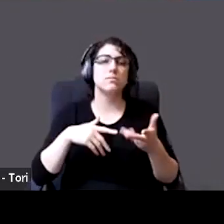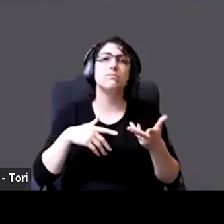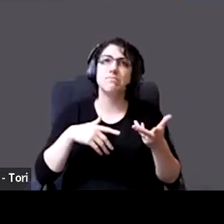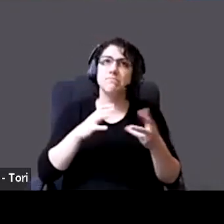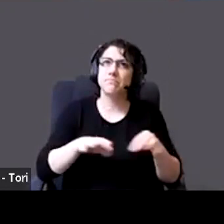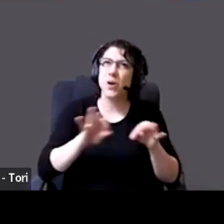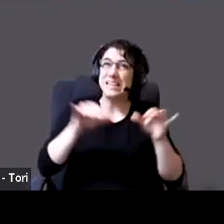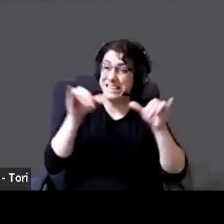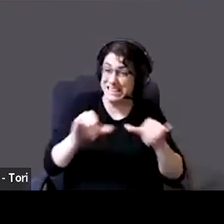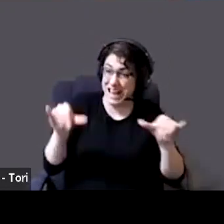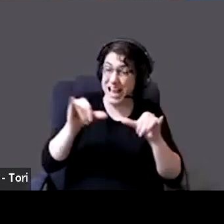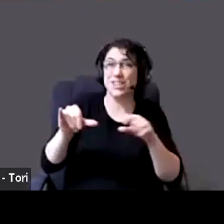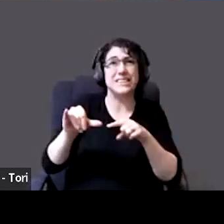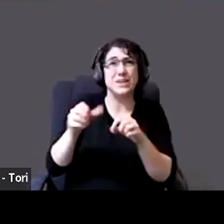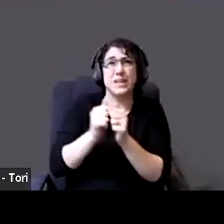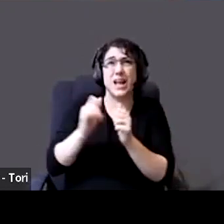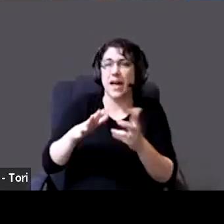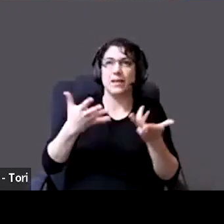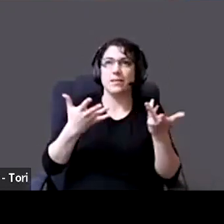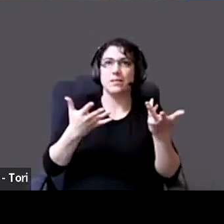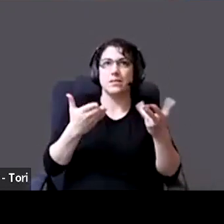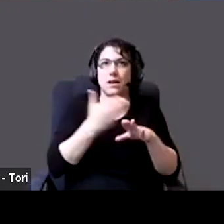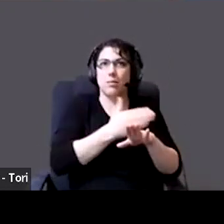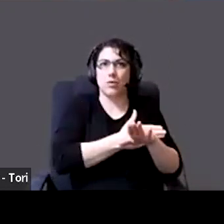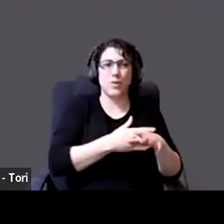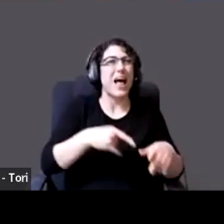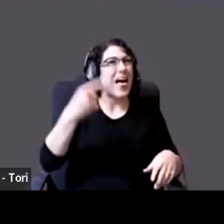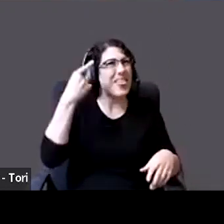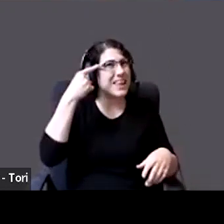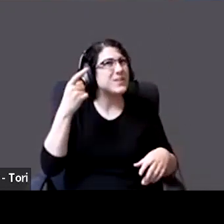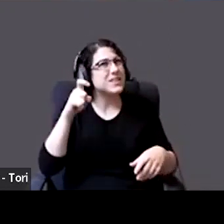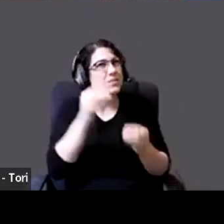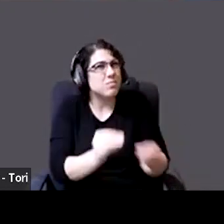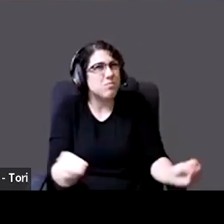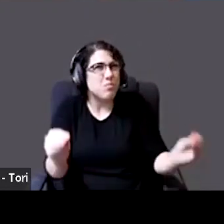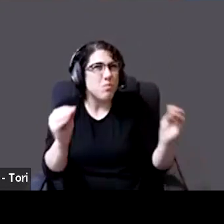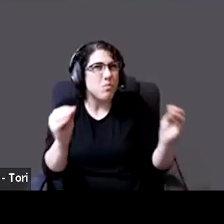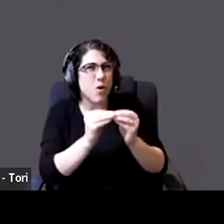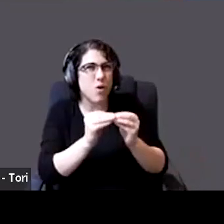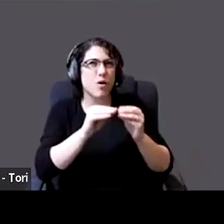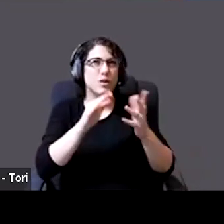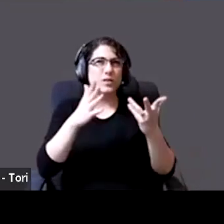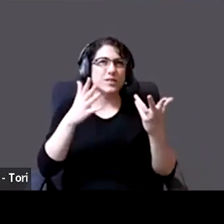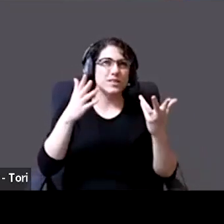I feel like we need more in this TOR to really get to the full scope of quality. And I don't know how you're thinking about that,